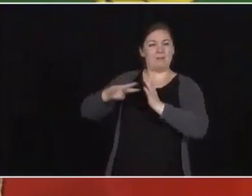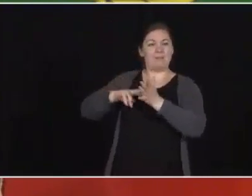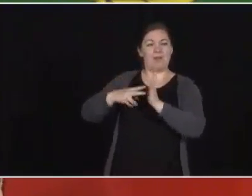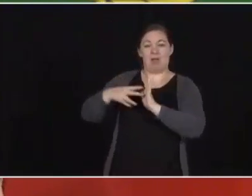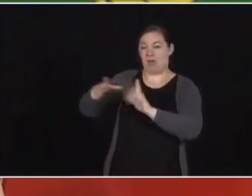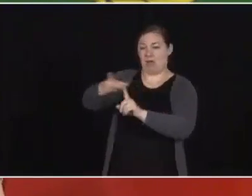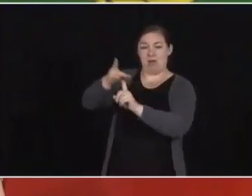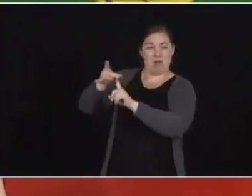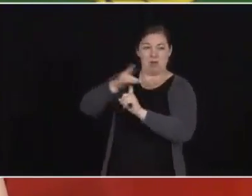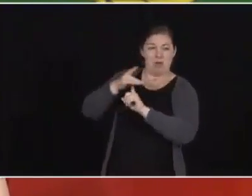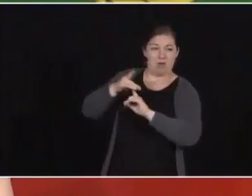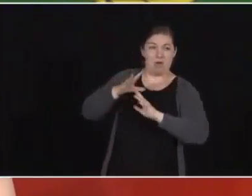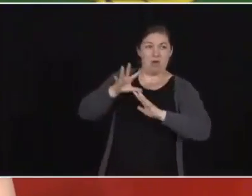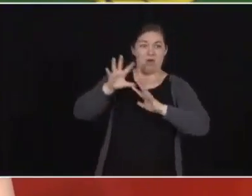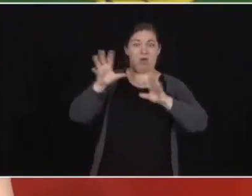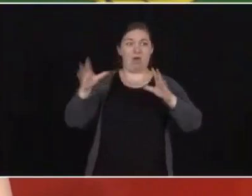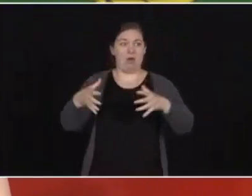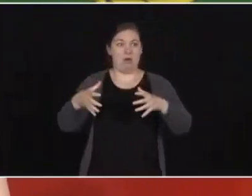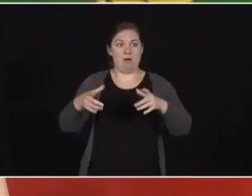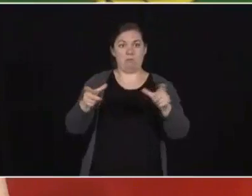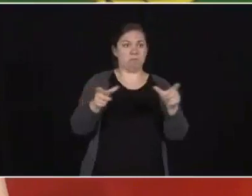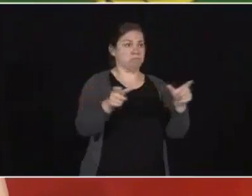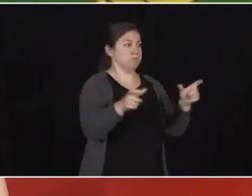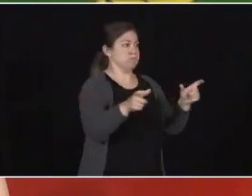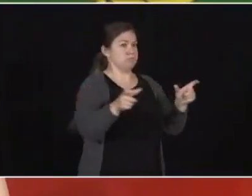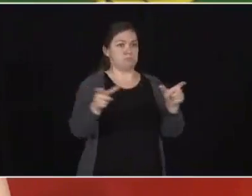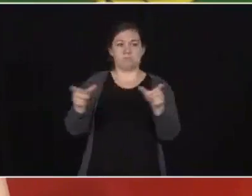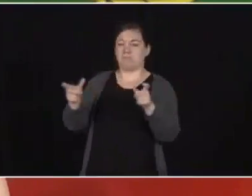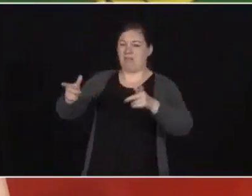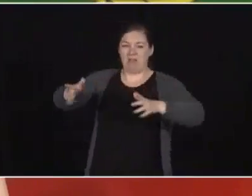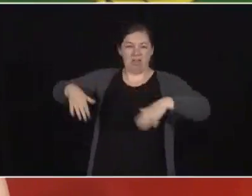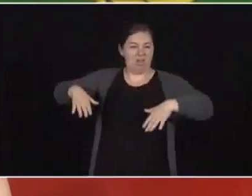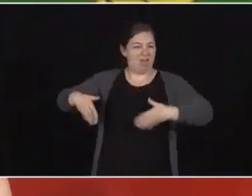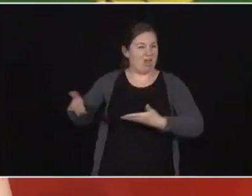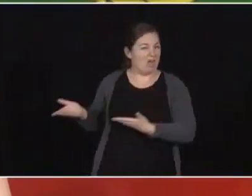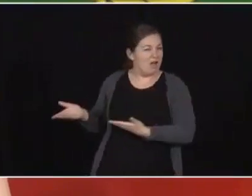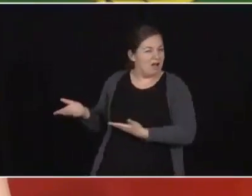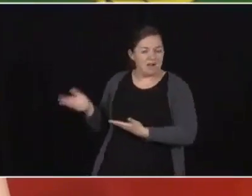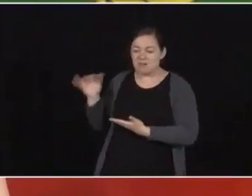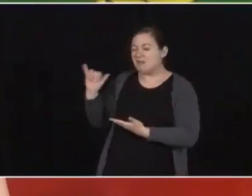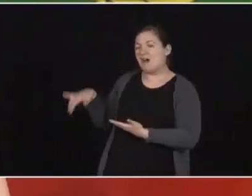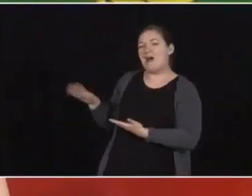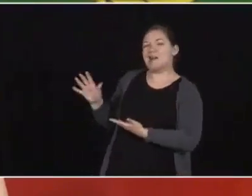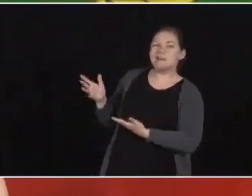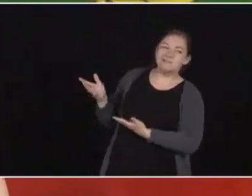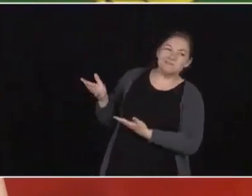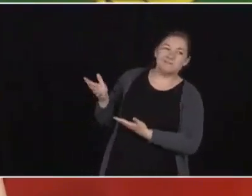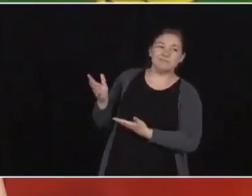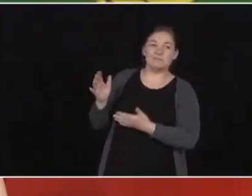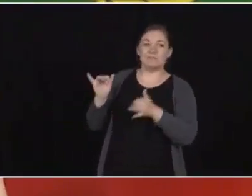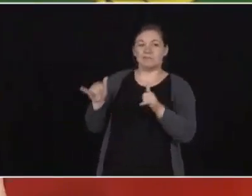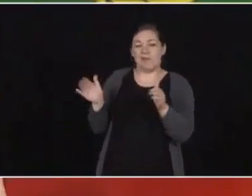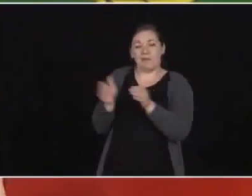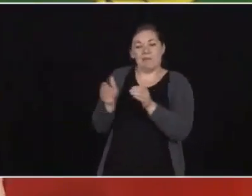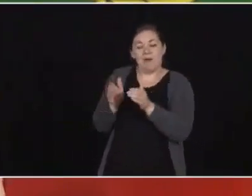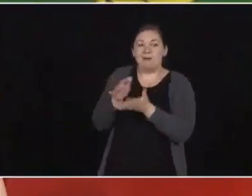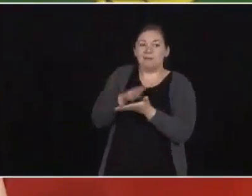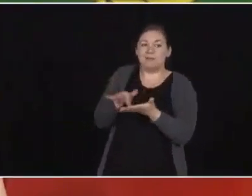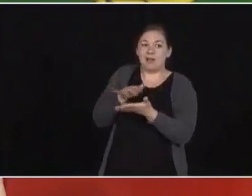immunity so it's understanding how the seroprevalence evolves over time. The other component of the studies being planned, locally and Ontario are